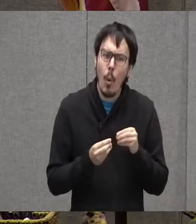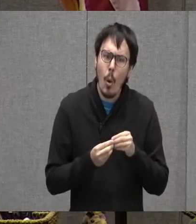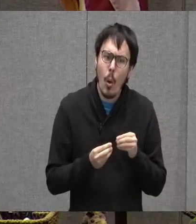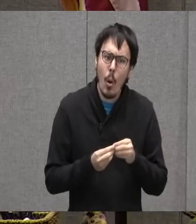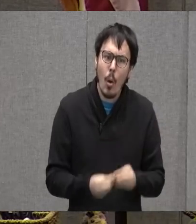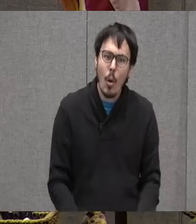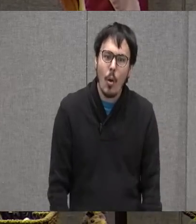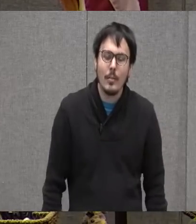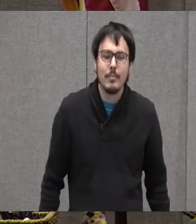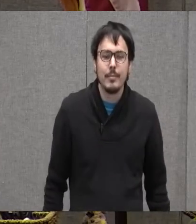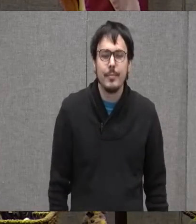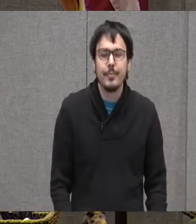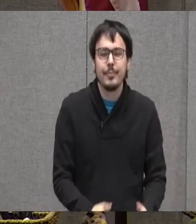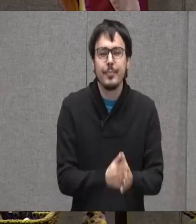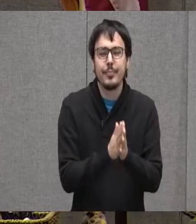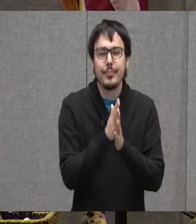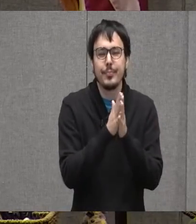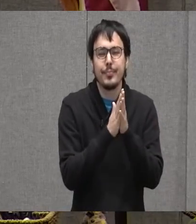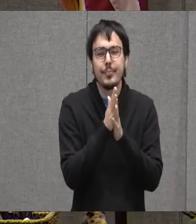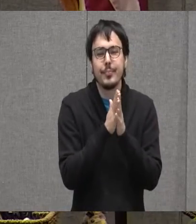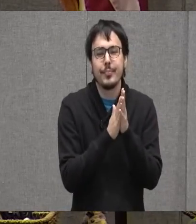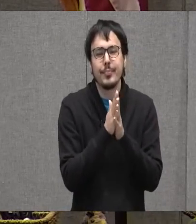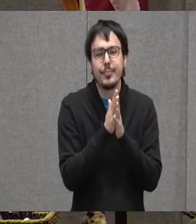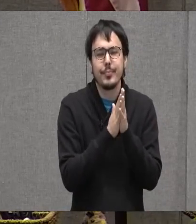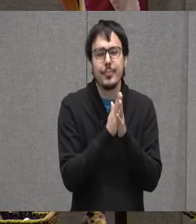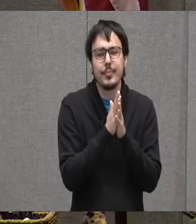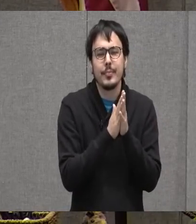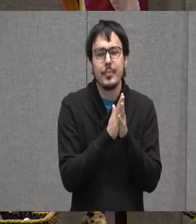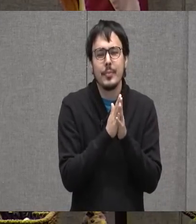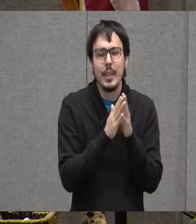Let's start with the number eight.